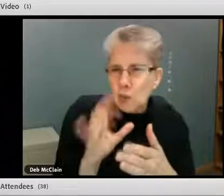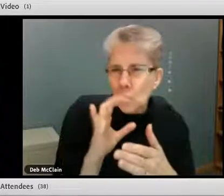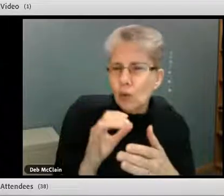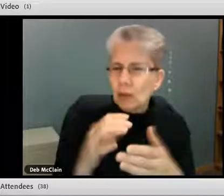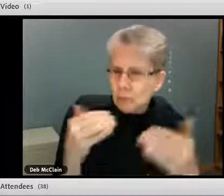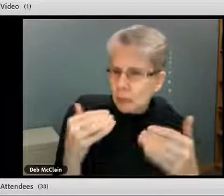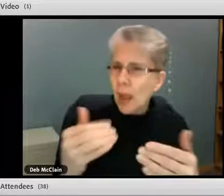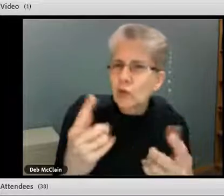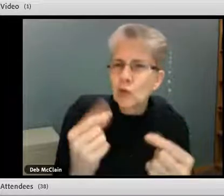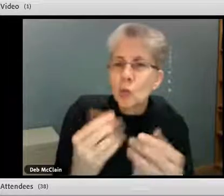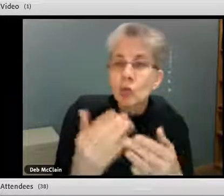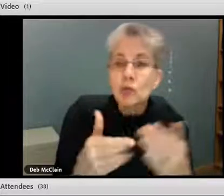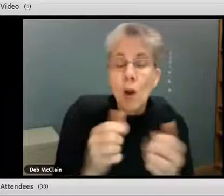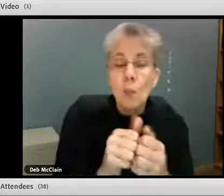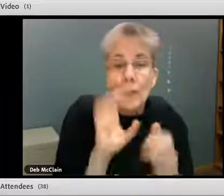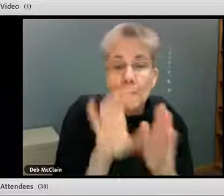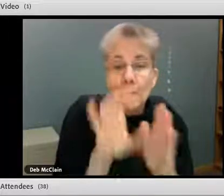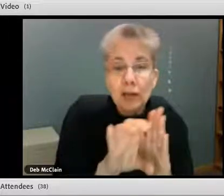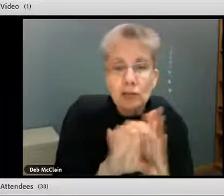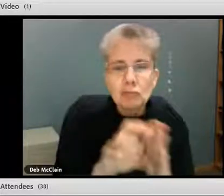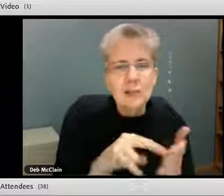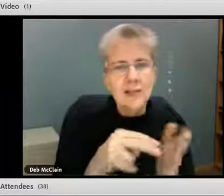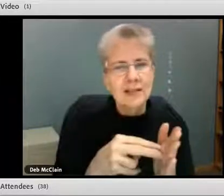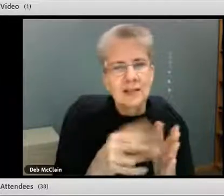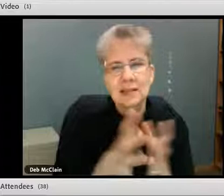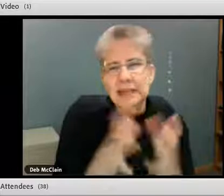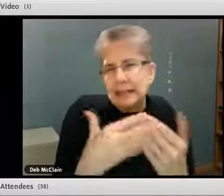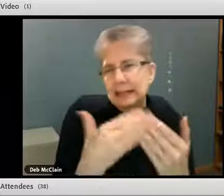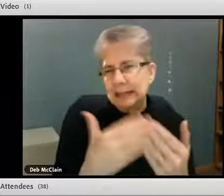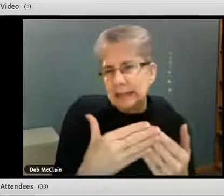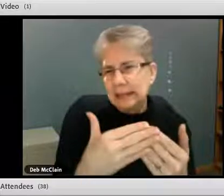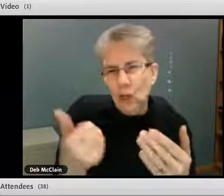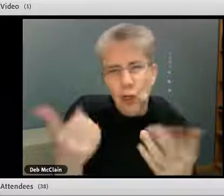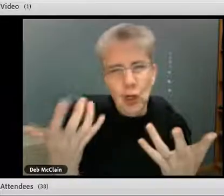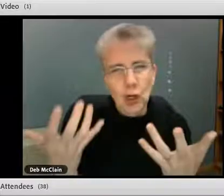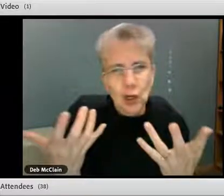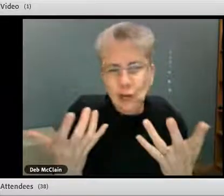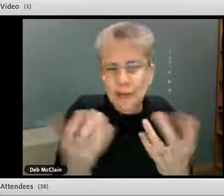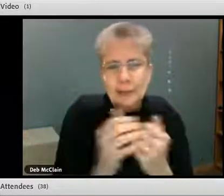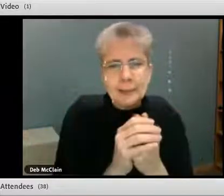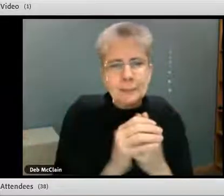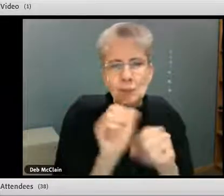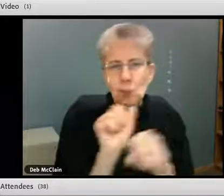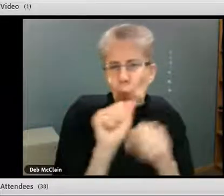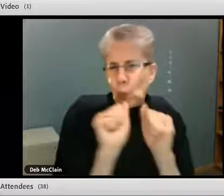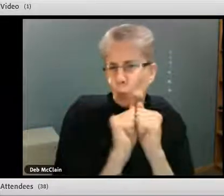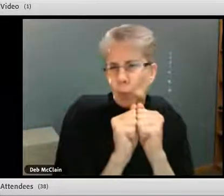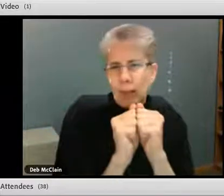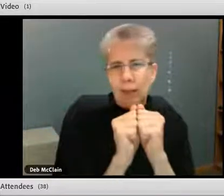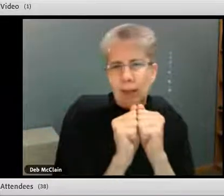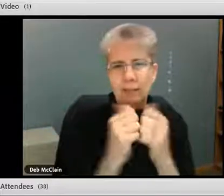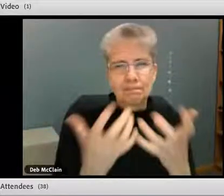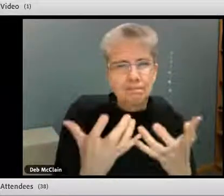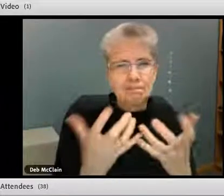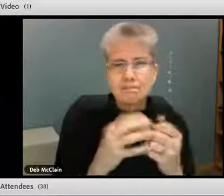That makes it so much easier to work with, to not be worried about it.